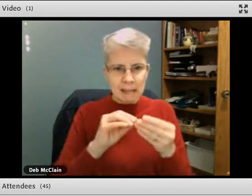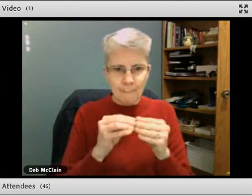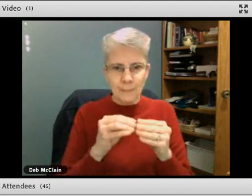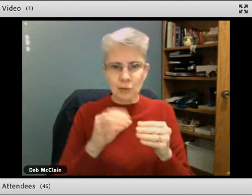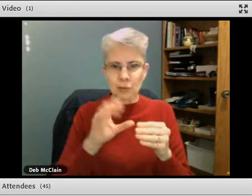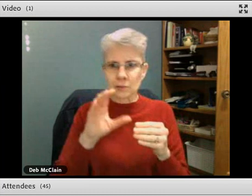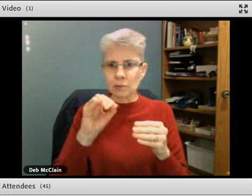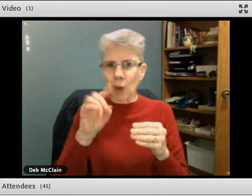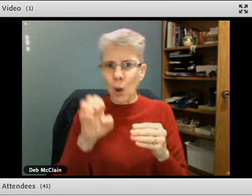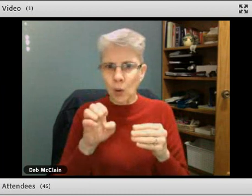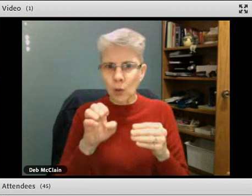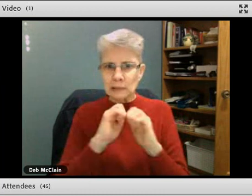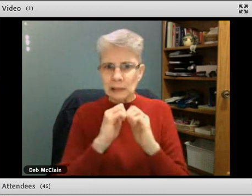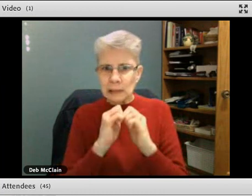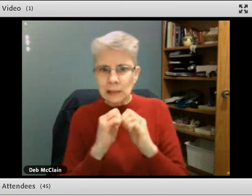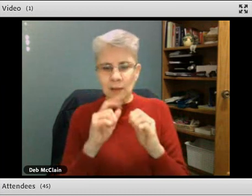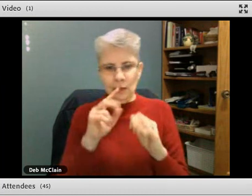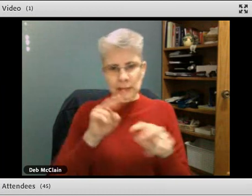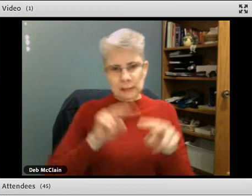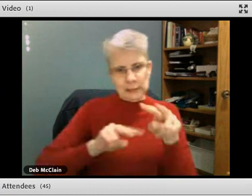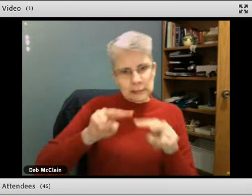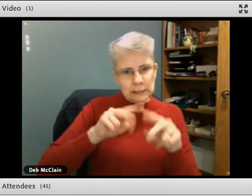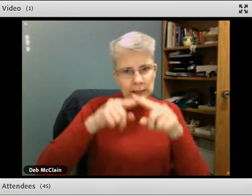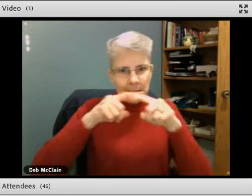and it looks really complicated, and it is,